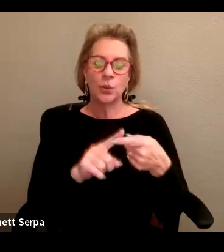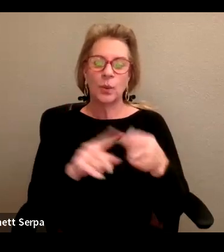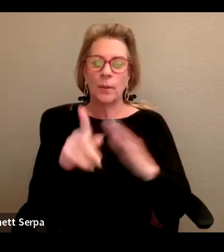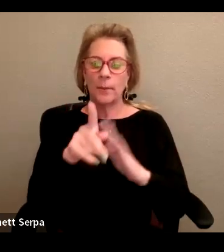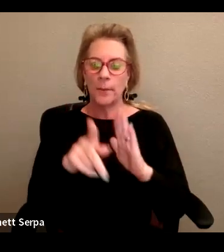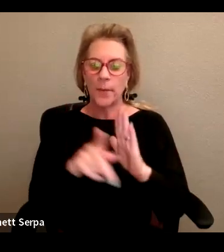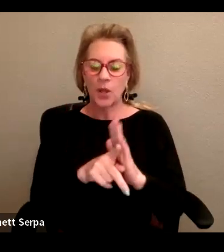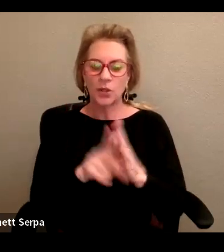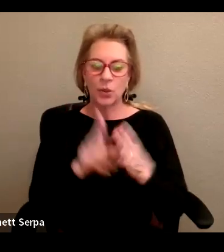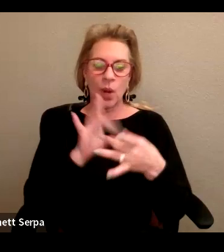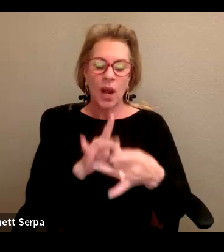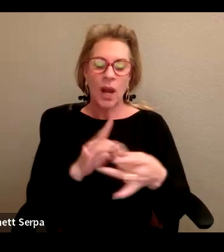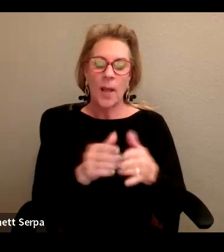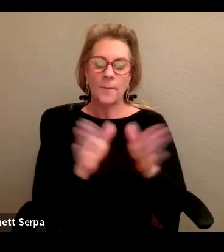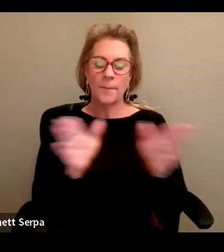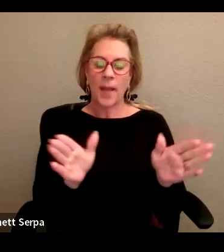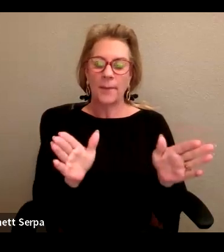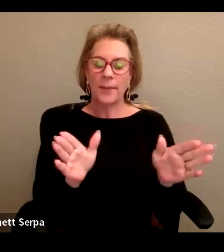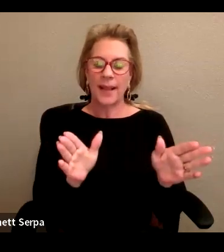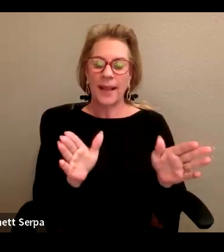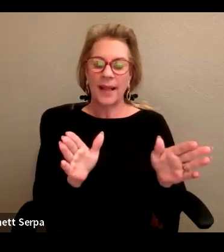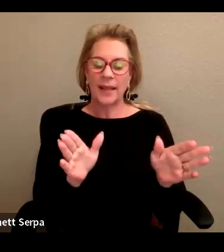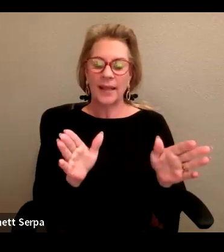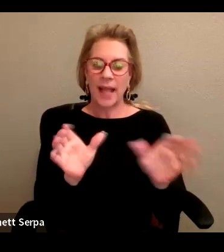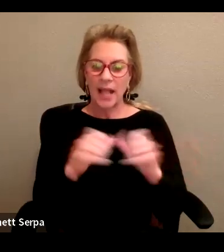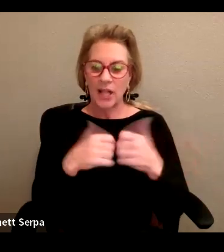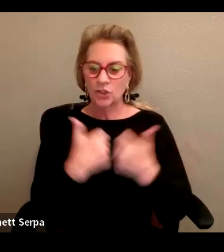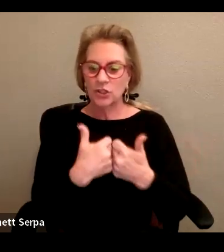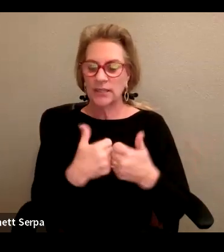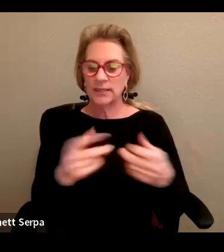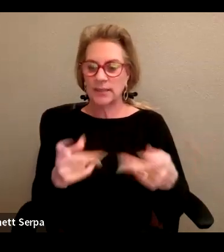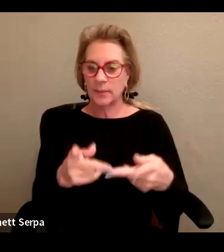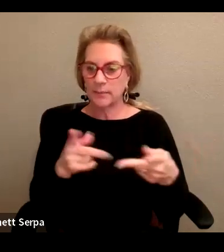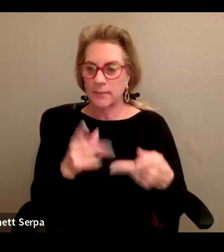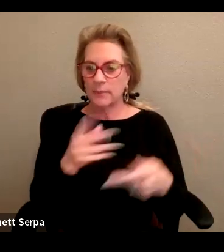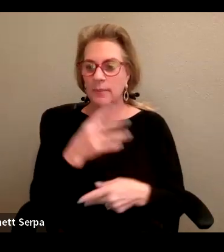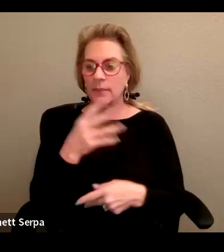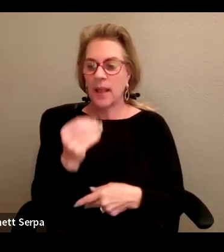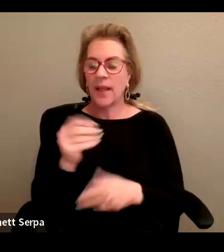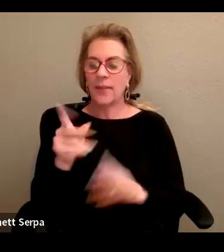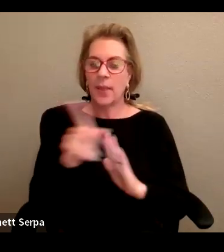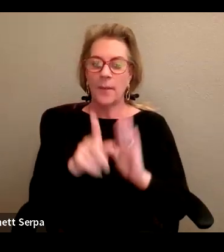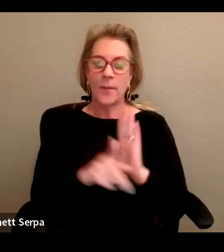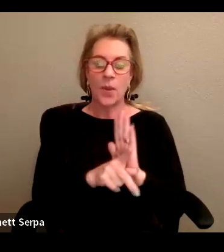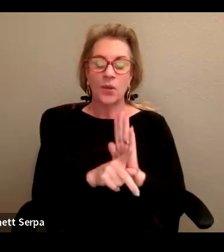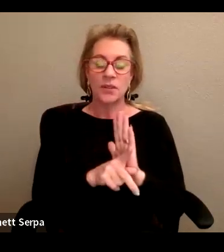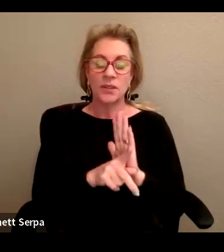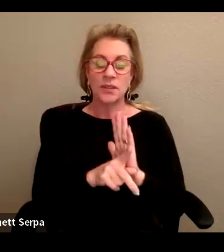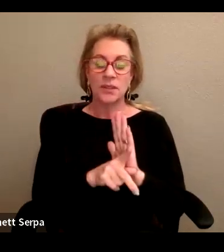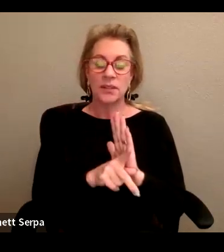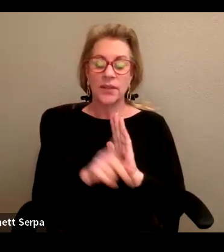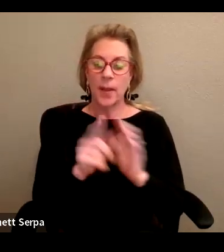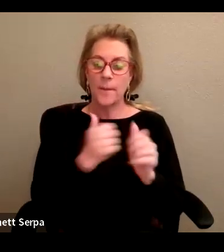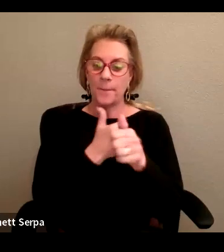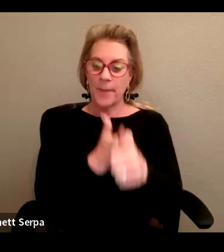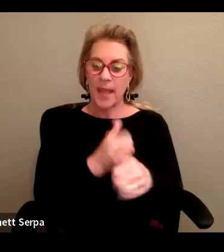regarding these public institutions um and um that the policies are are based on this principle that